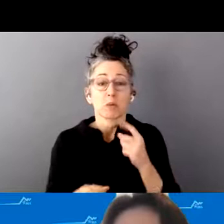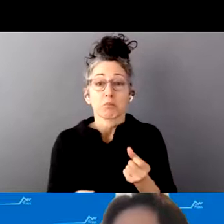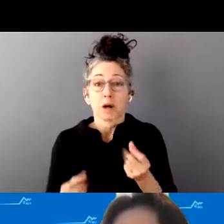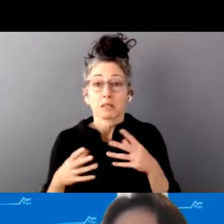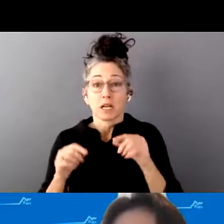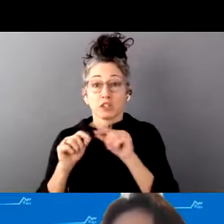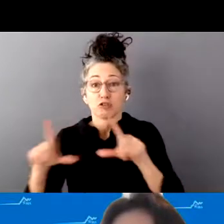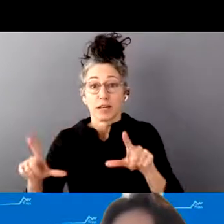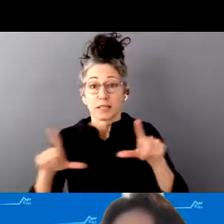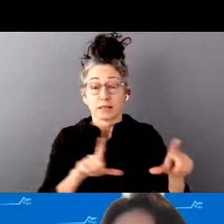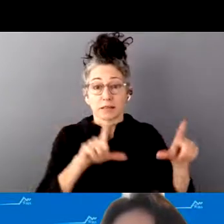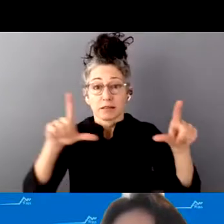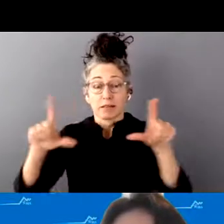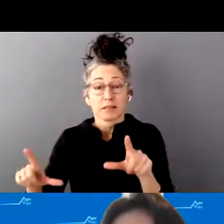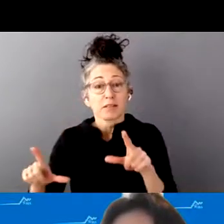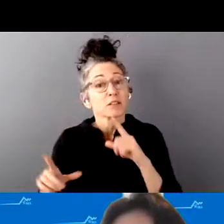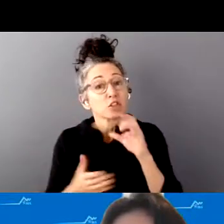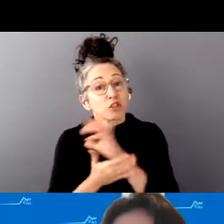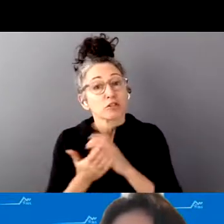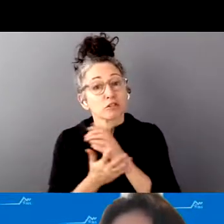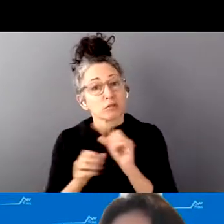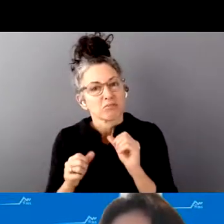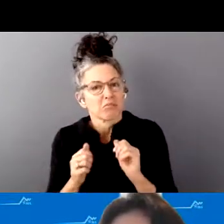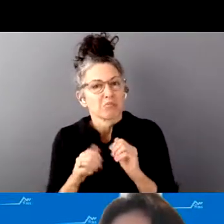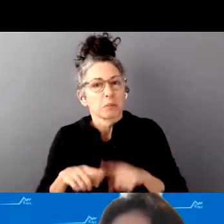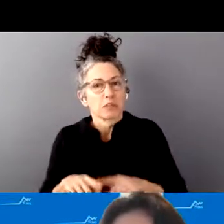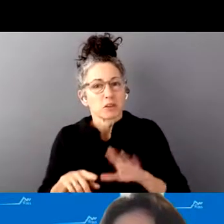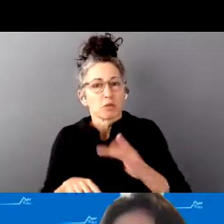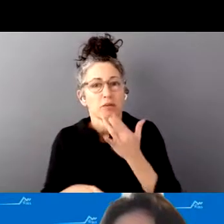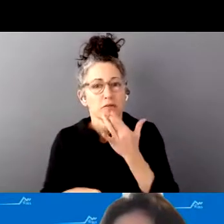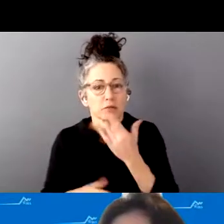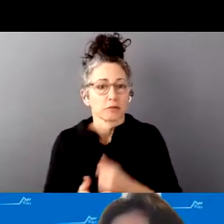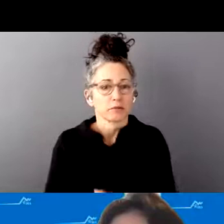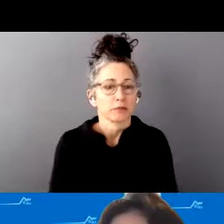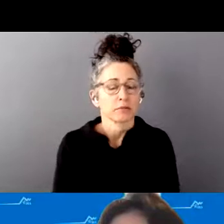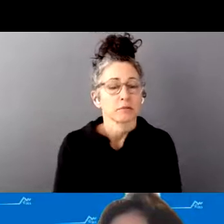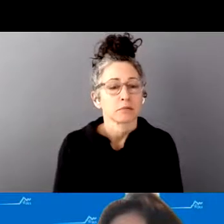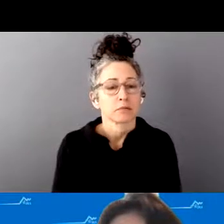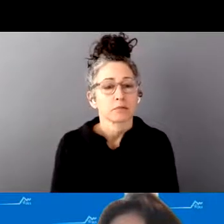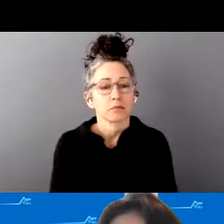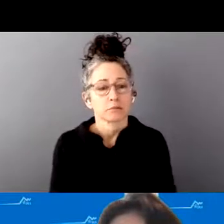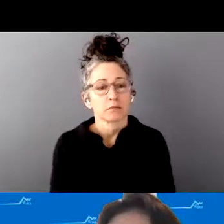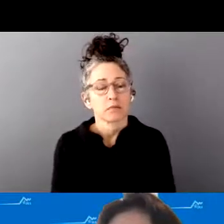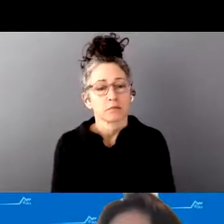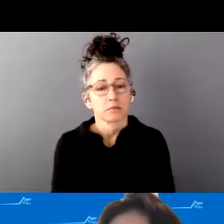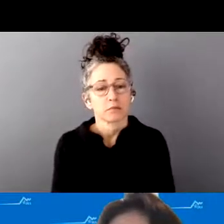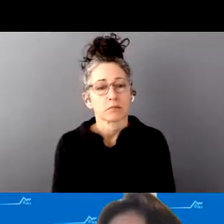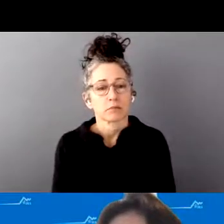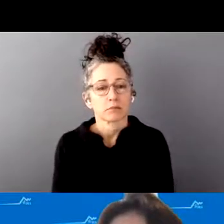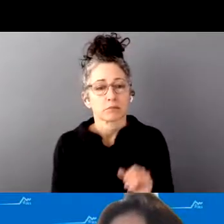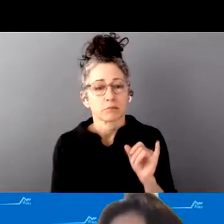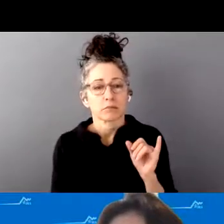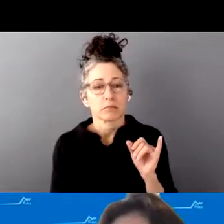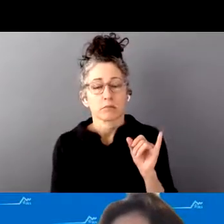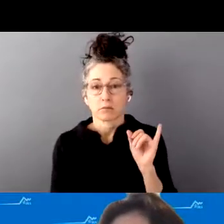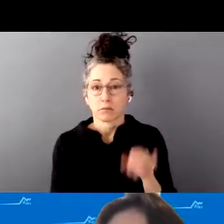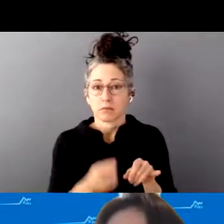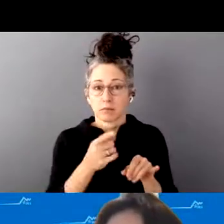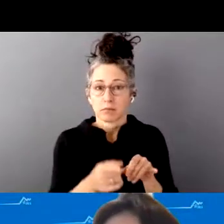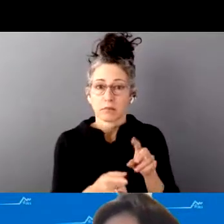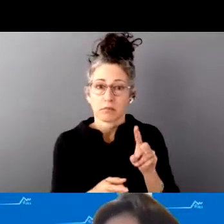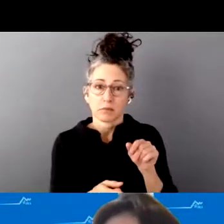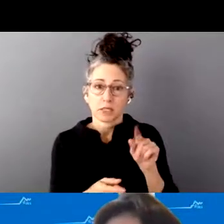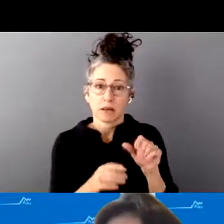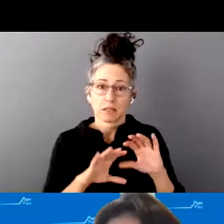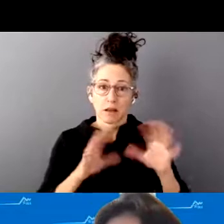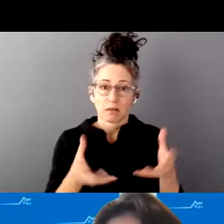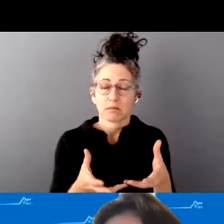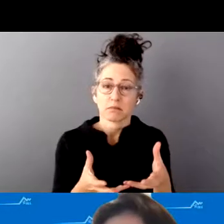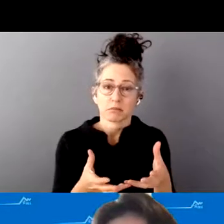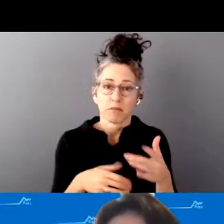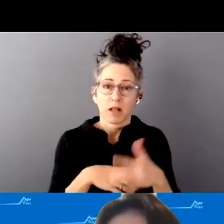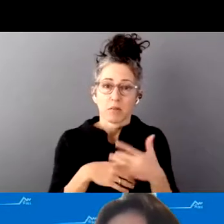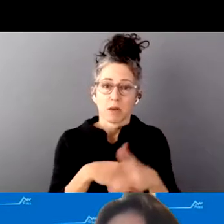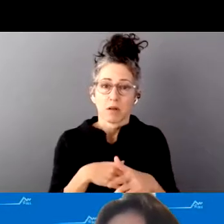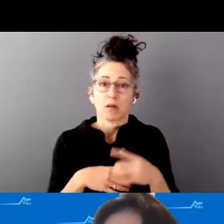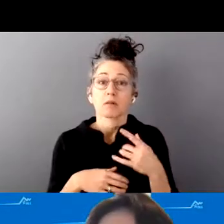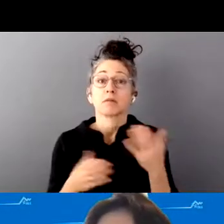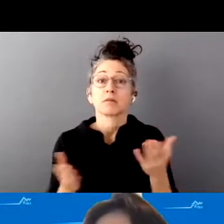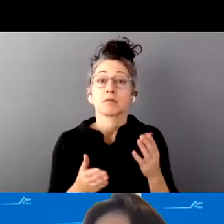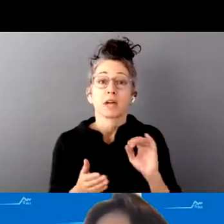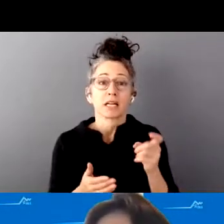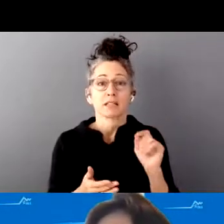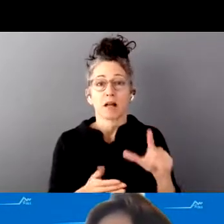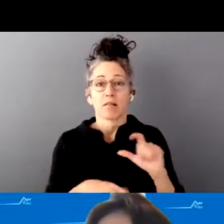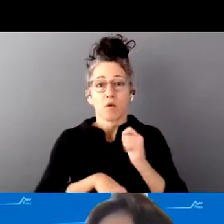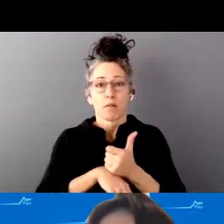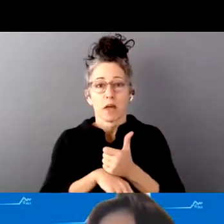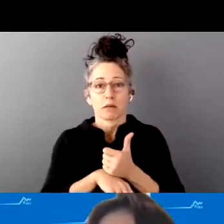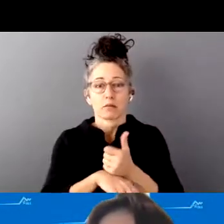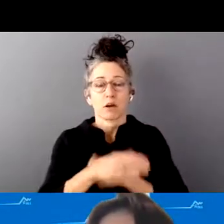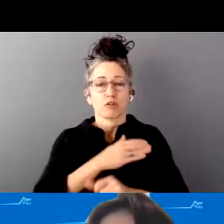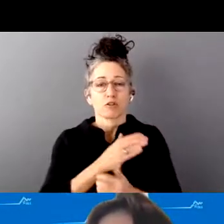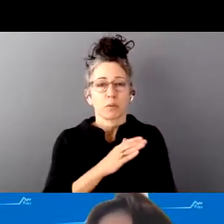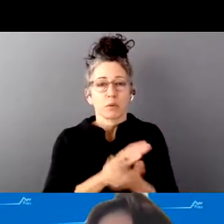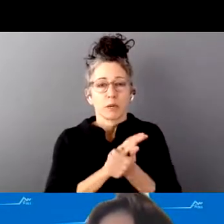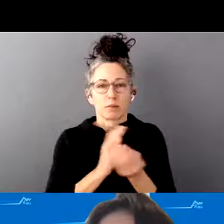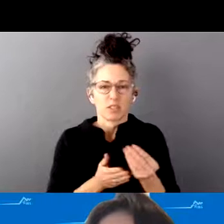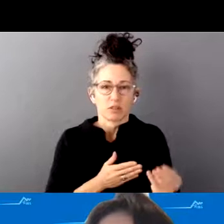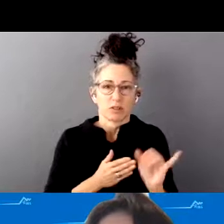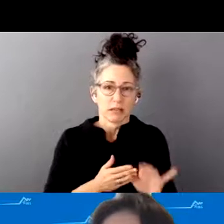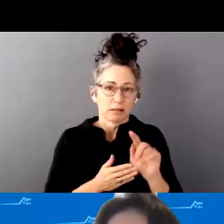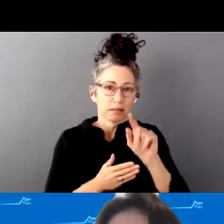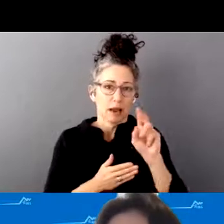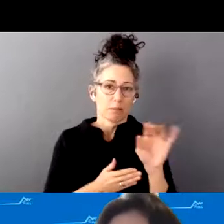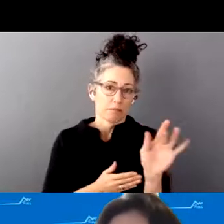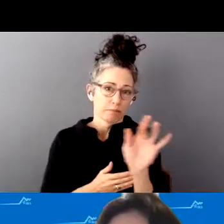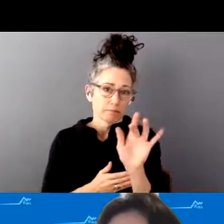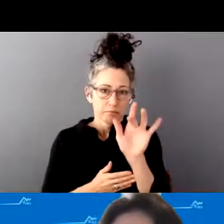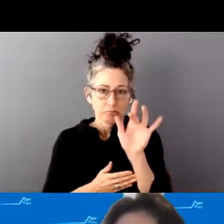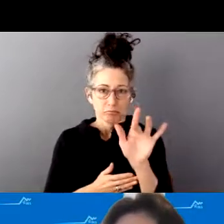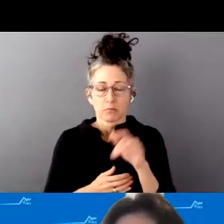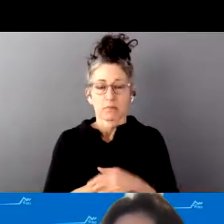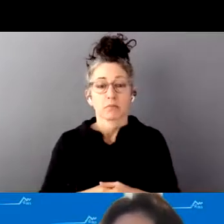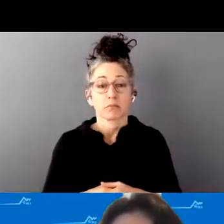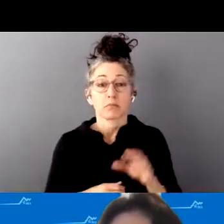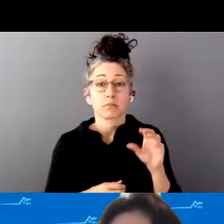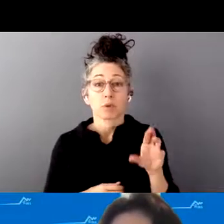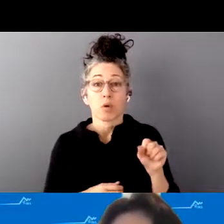search, depending on how you prefer to search for your estimates and data. This slide shows where the data set is available on the website in Excel format under the supplemental materials tab. All ORS estimates are available in the Excel file and they have